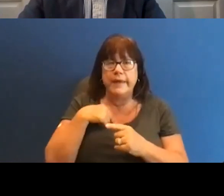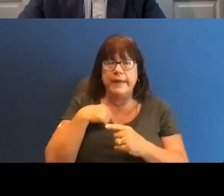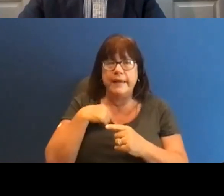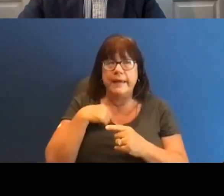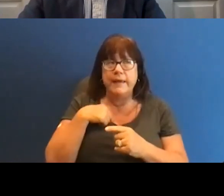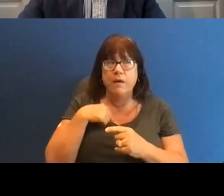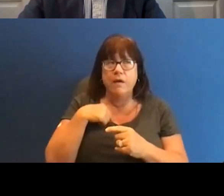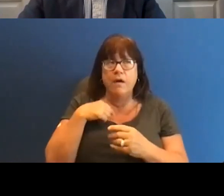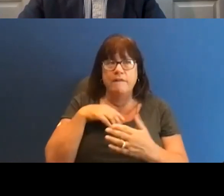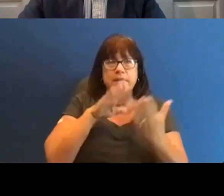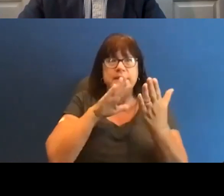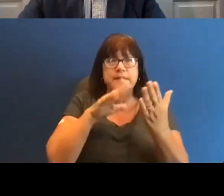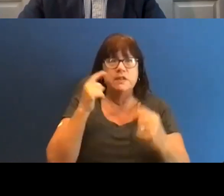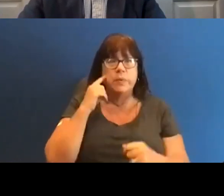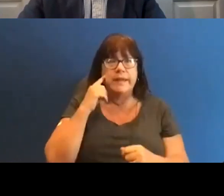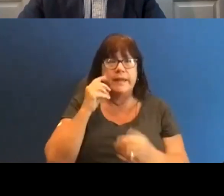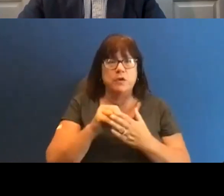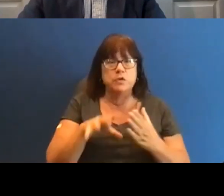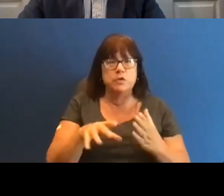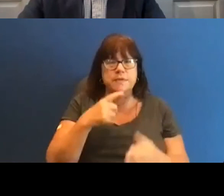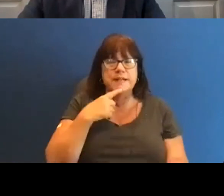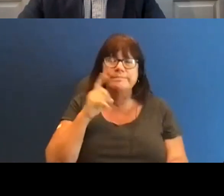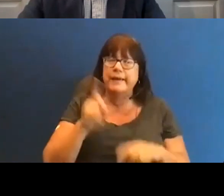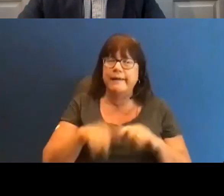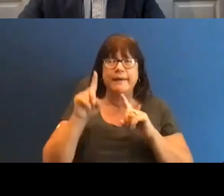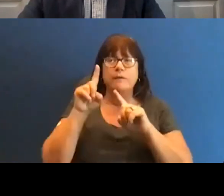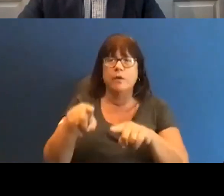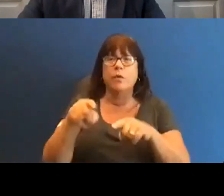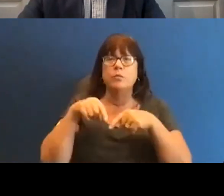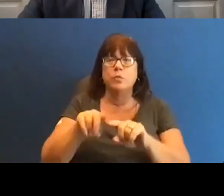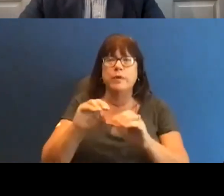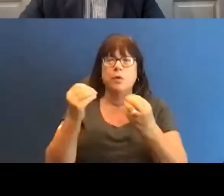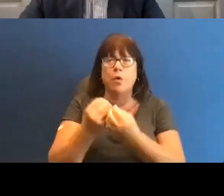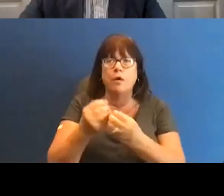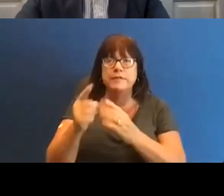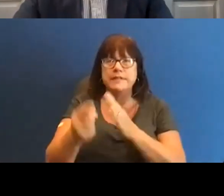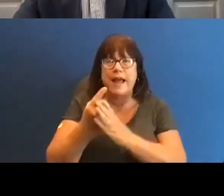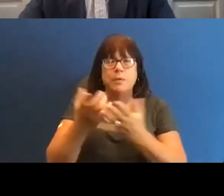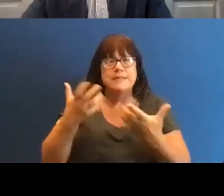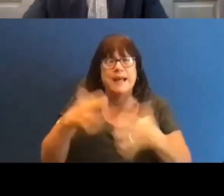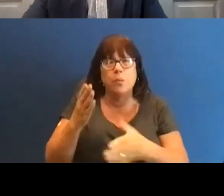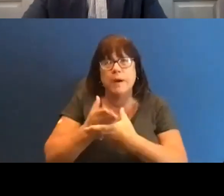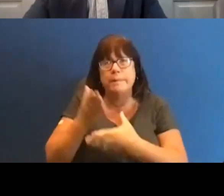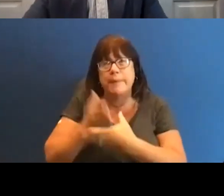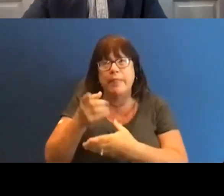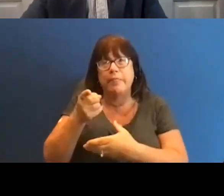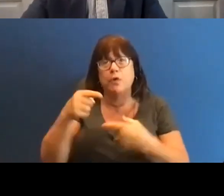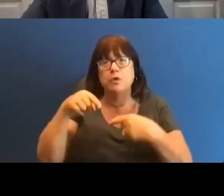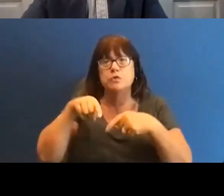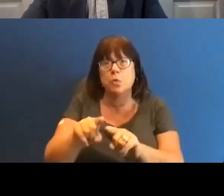"oh no, I can't go there during her office hours", that "I don't want to bother her", and it's just so funny how the students perceive things and so